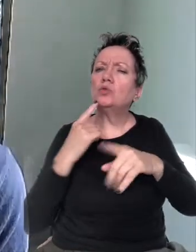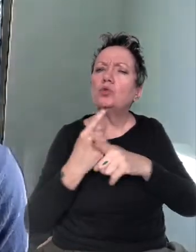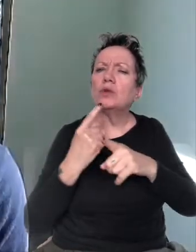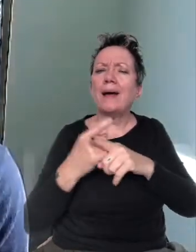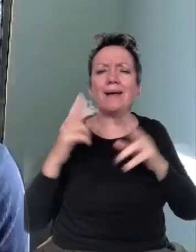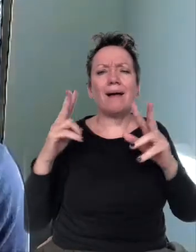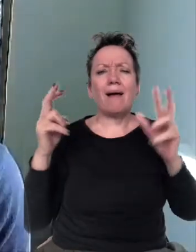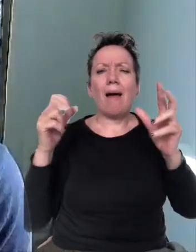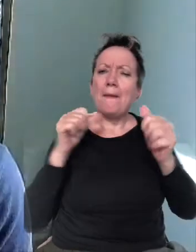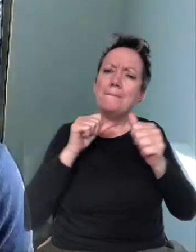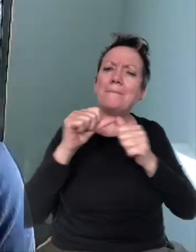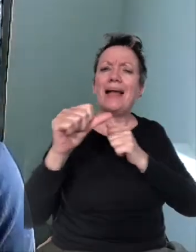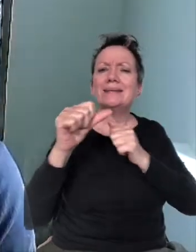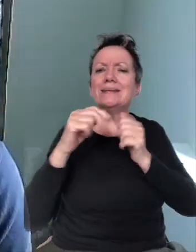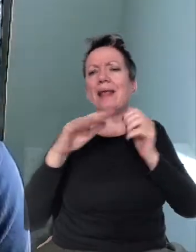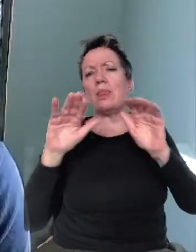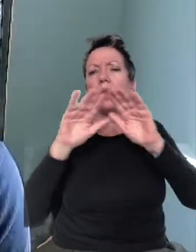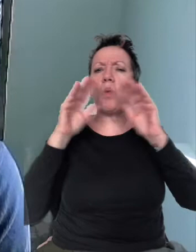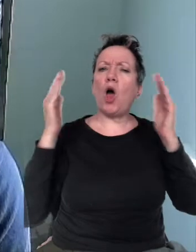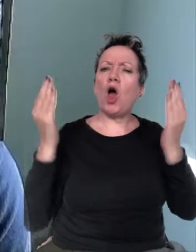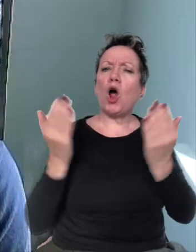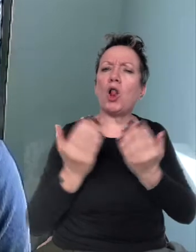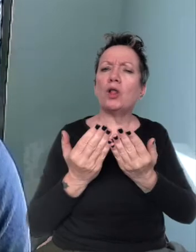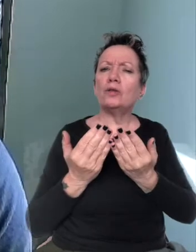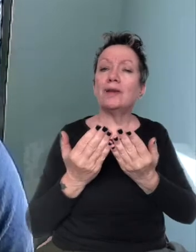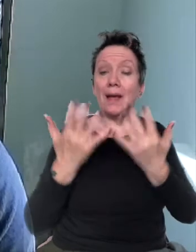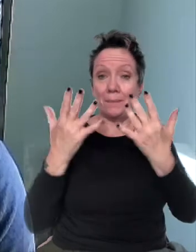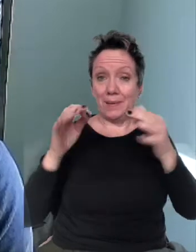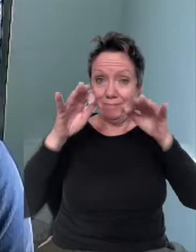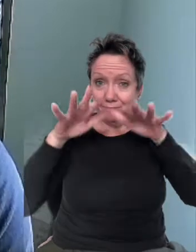I've been screened to online audiences through social media takeover.